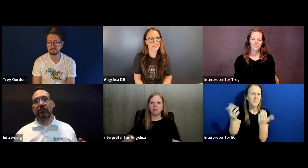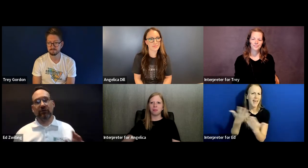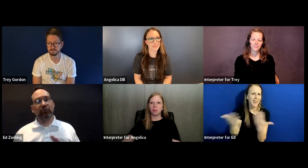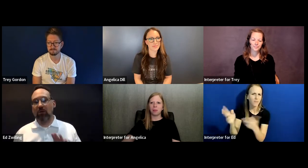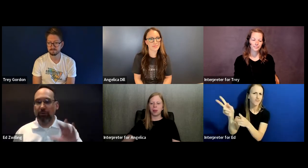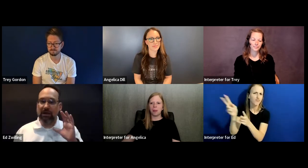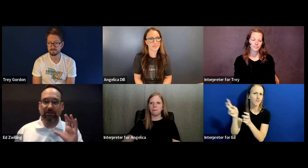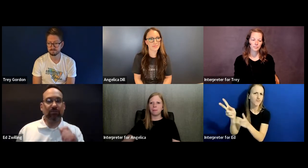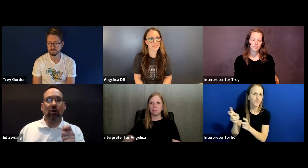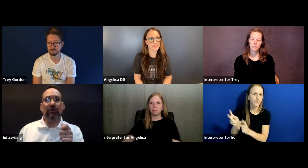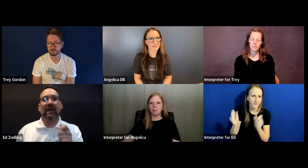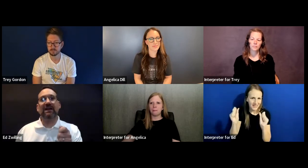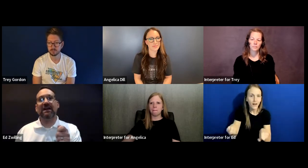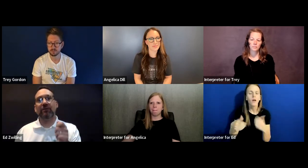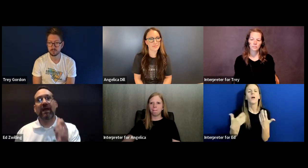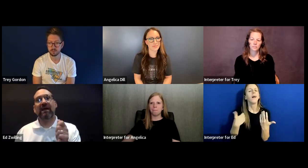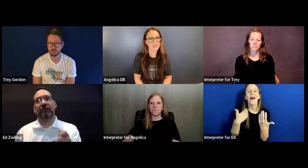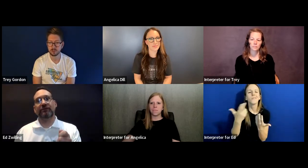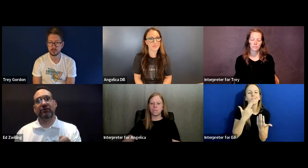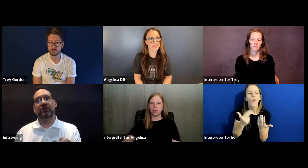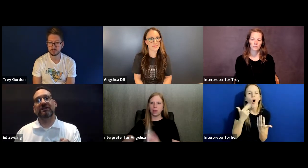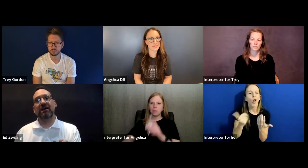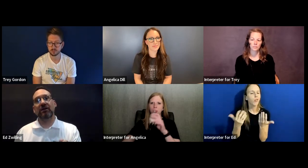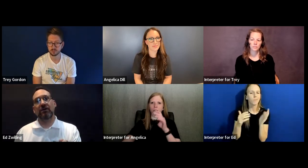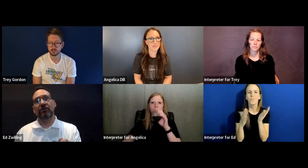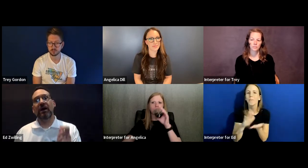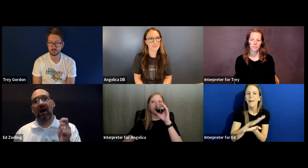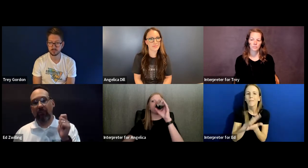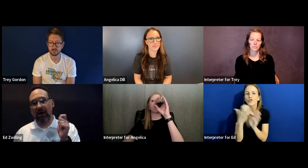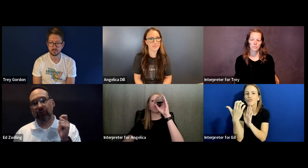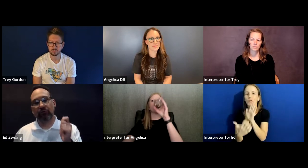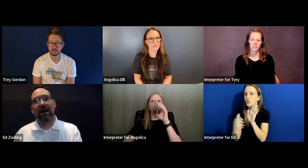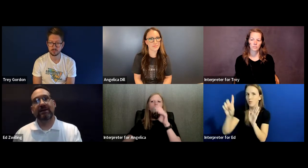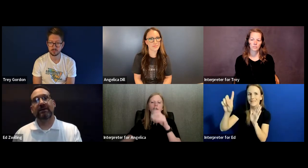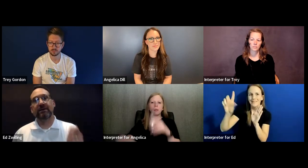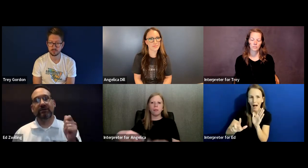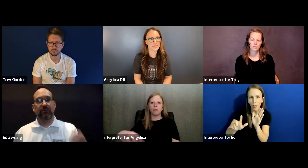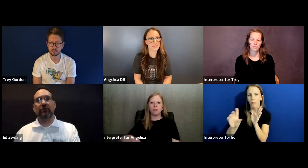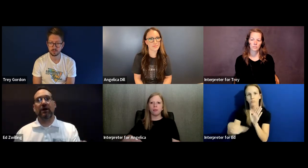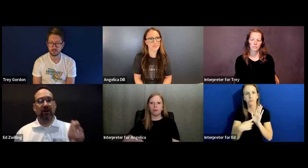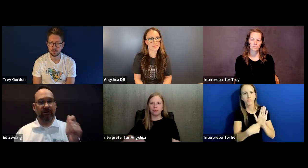there's probably a small little handout pamphlet that you could download about your right to uh